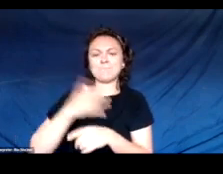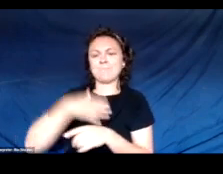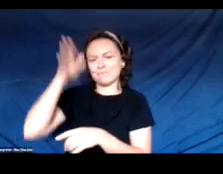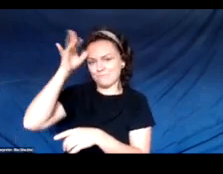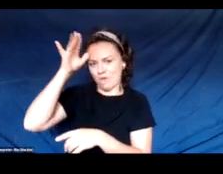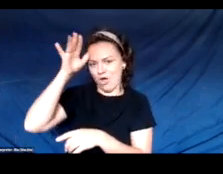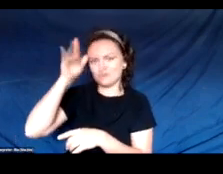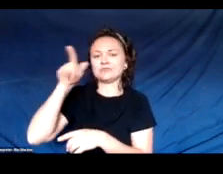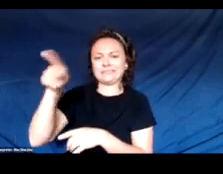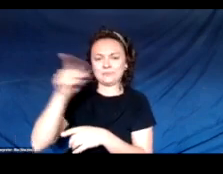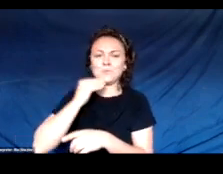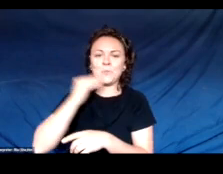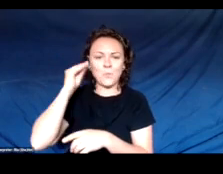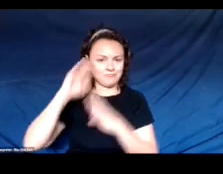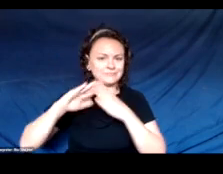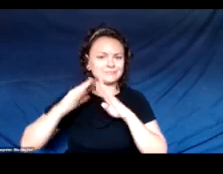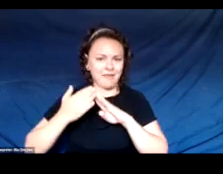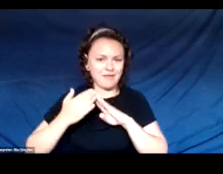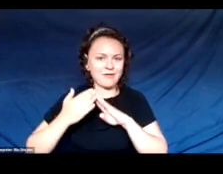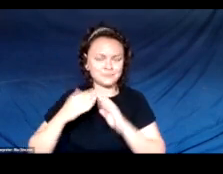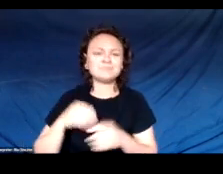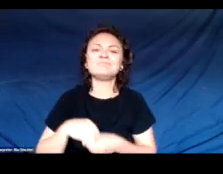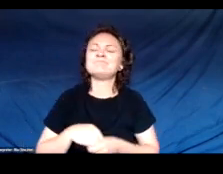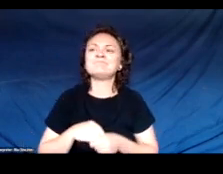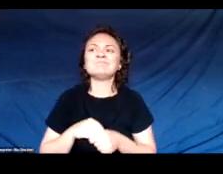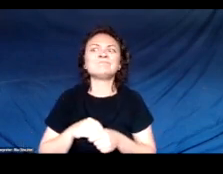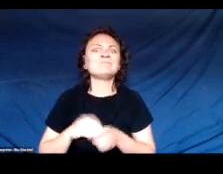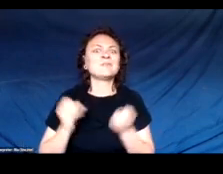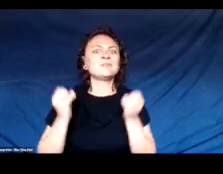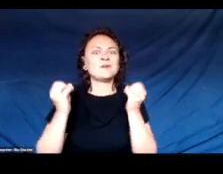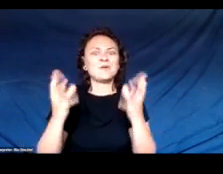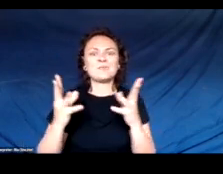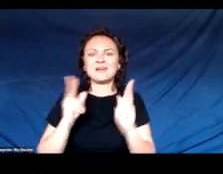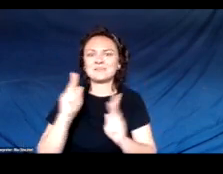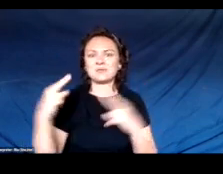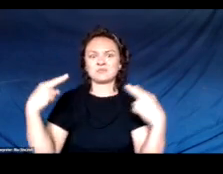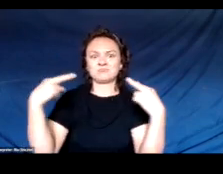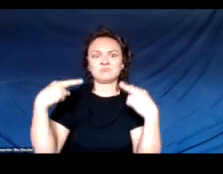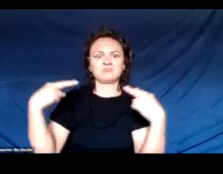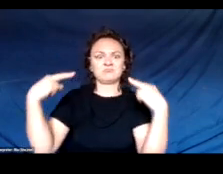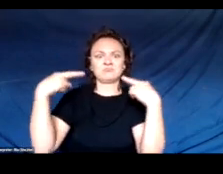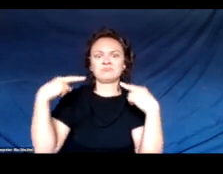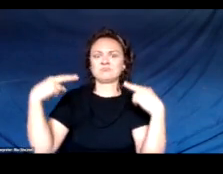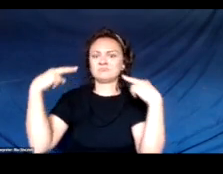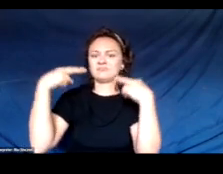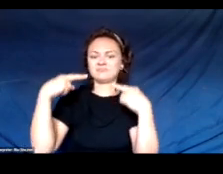And I got so many stares because he's an 11 month old calling me